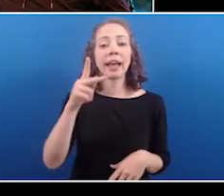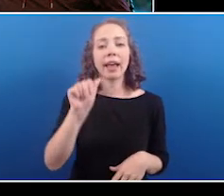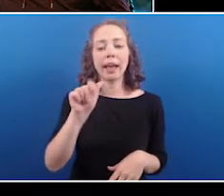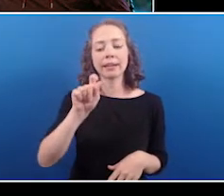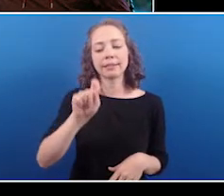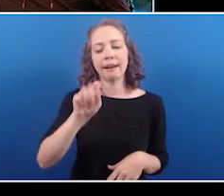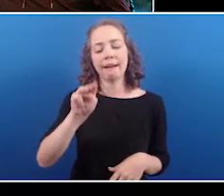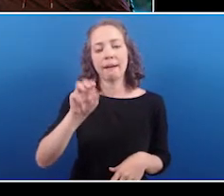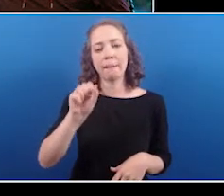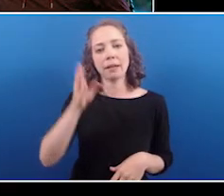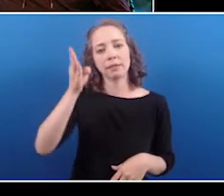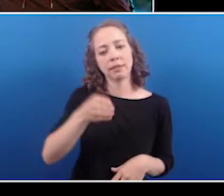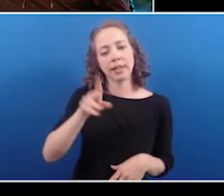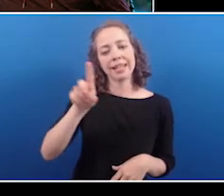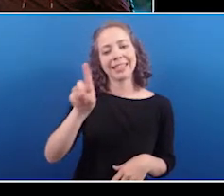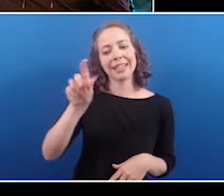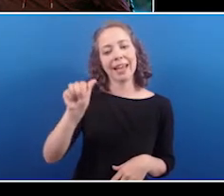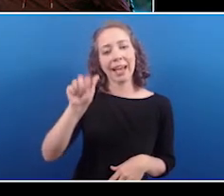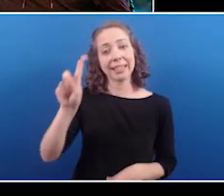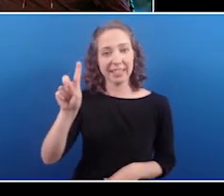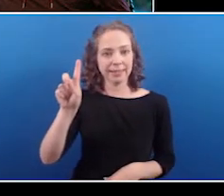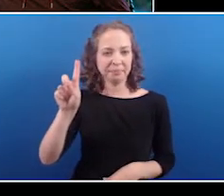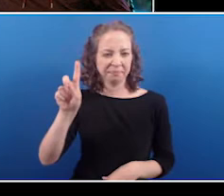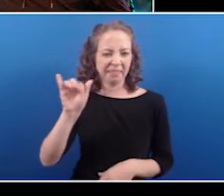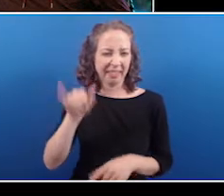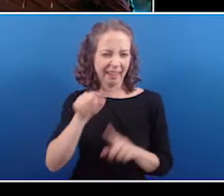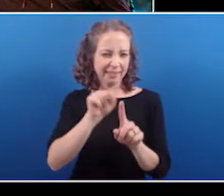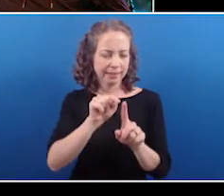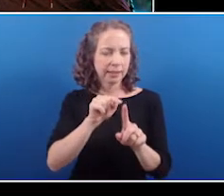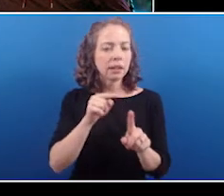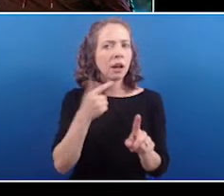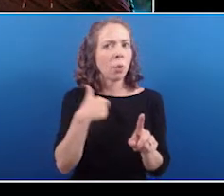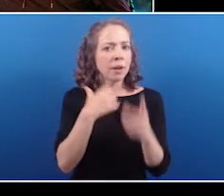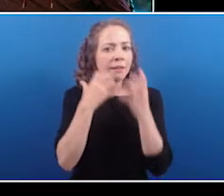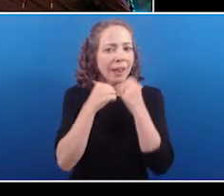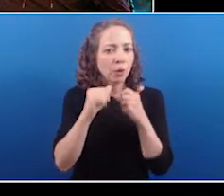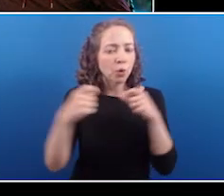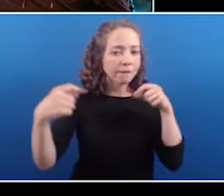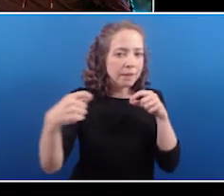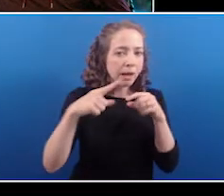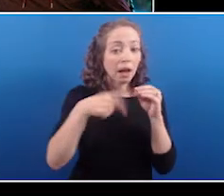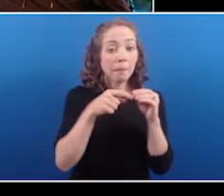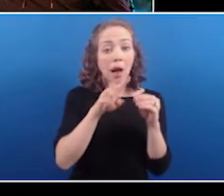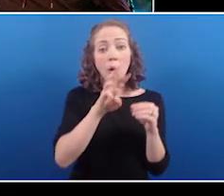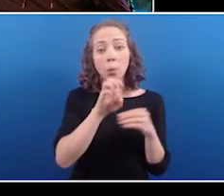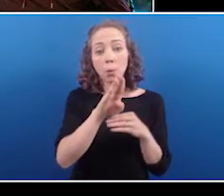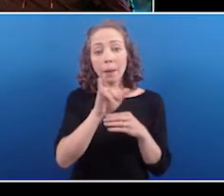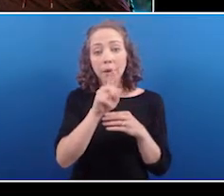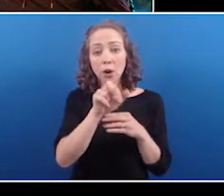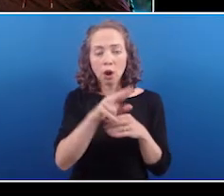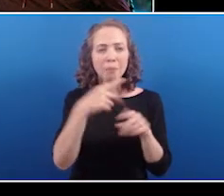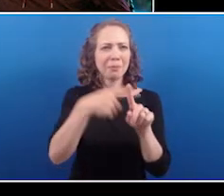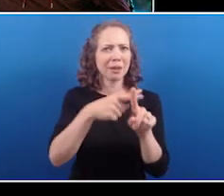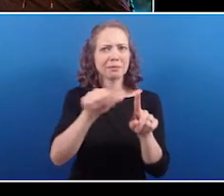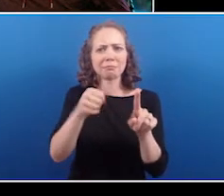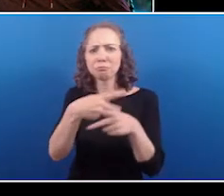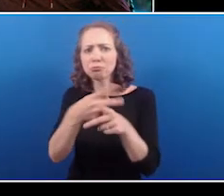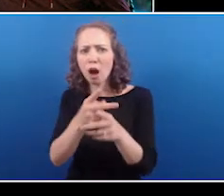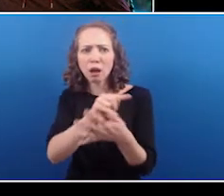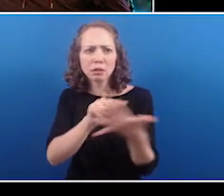We really value your feedback both on webinars and our products. And if there are any topics you would love to see covered